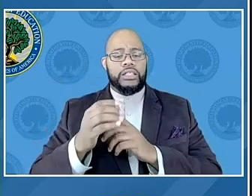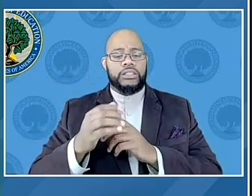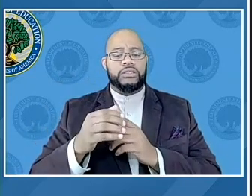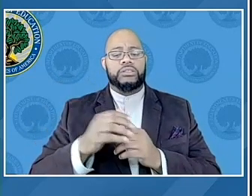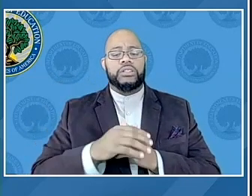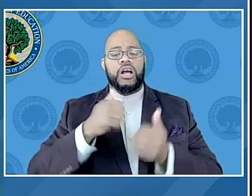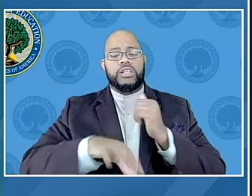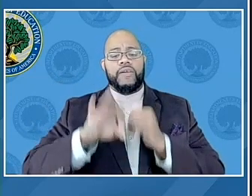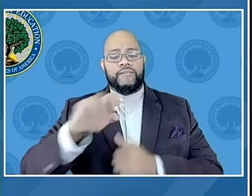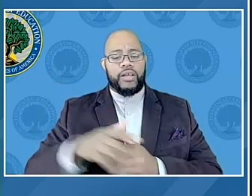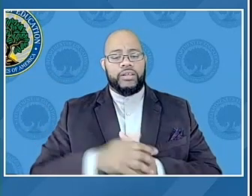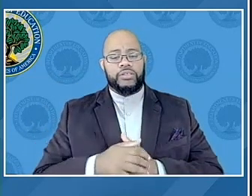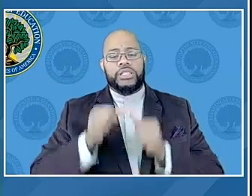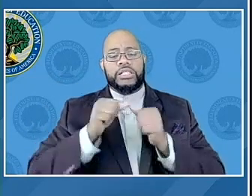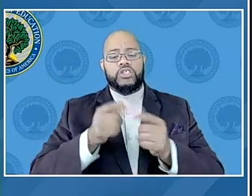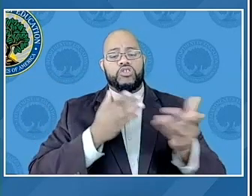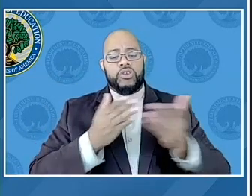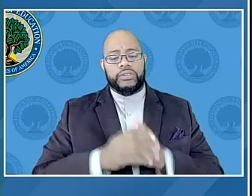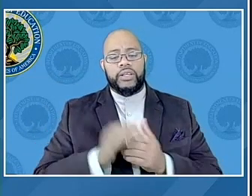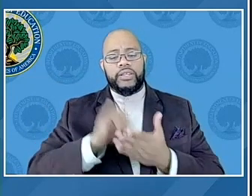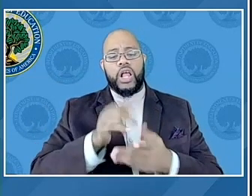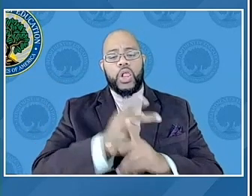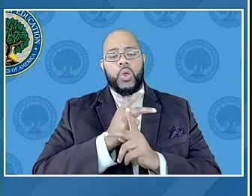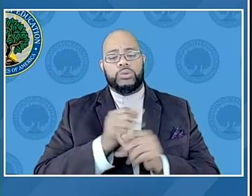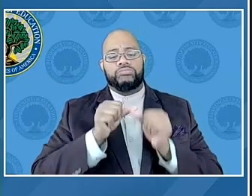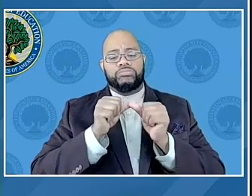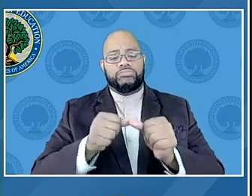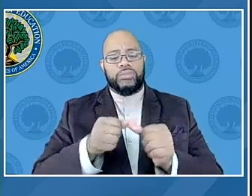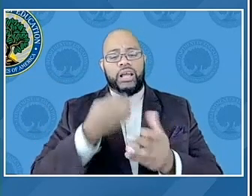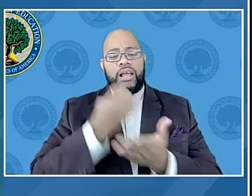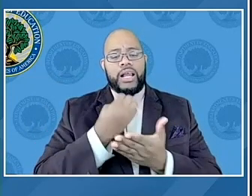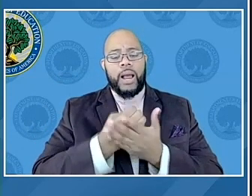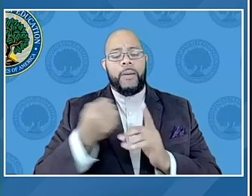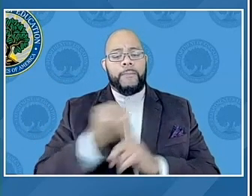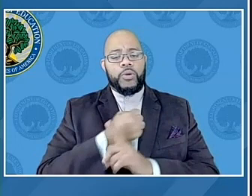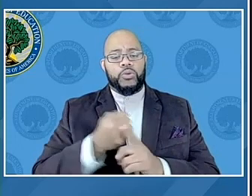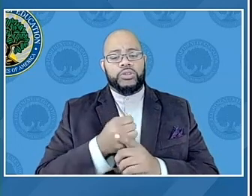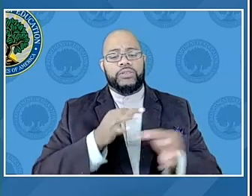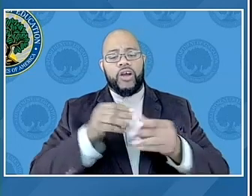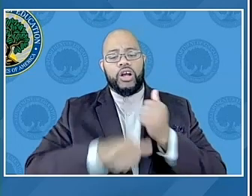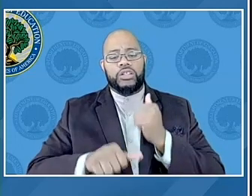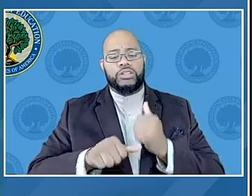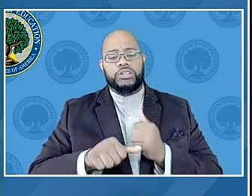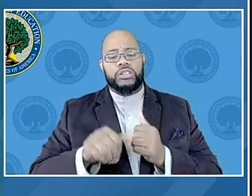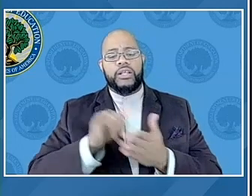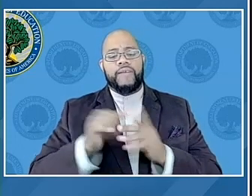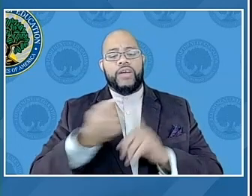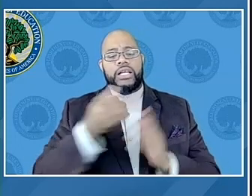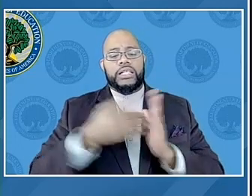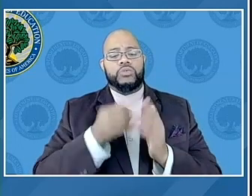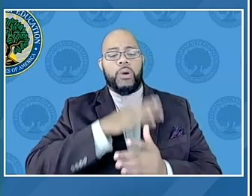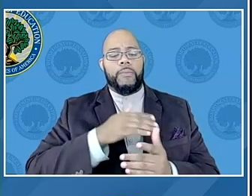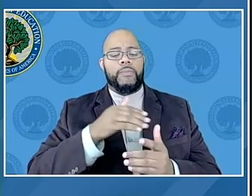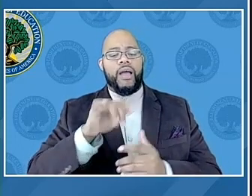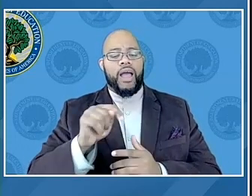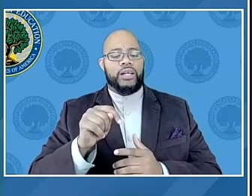Continued servicing of these loans sustains economic abuse as defined under the Violence Against Women Act Reauthorization of 2022.